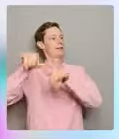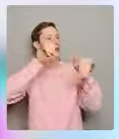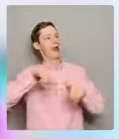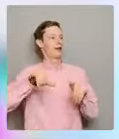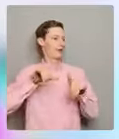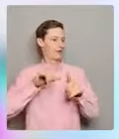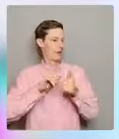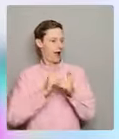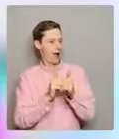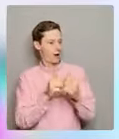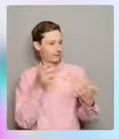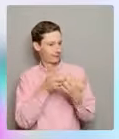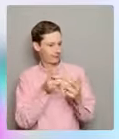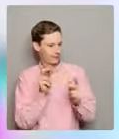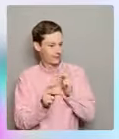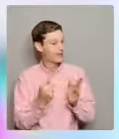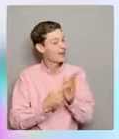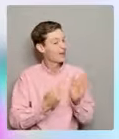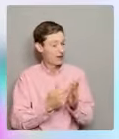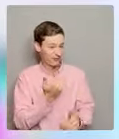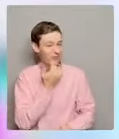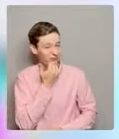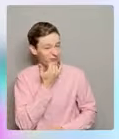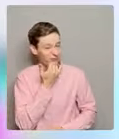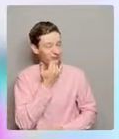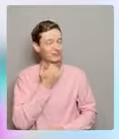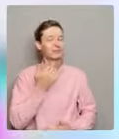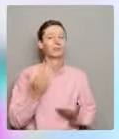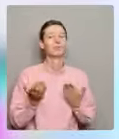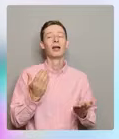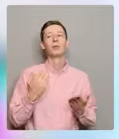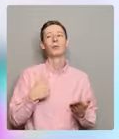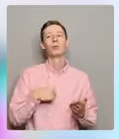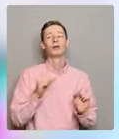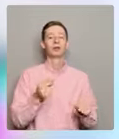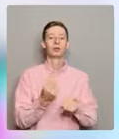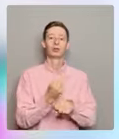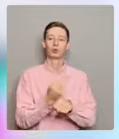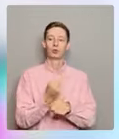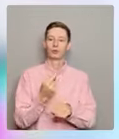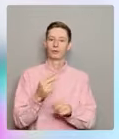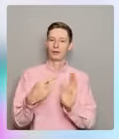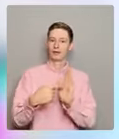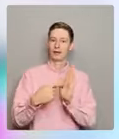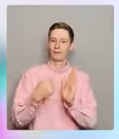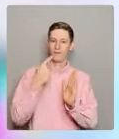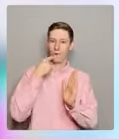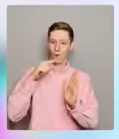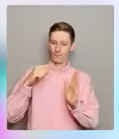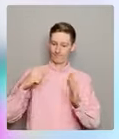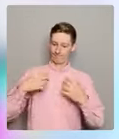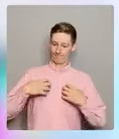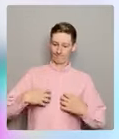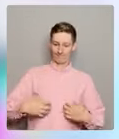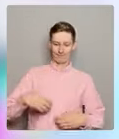As if they're like this new standard for how VR should be, which isn't actually always correct. You know, maybe we can use the live example